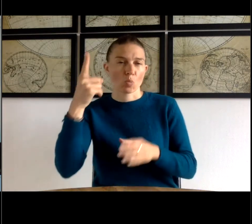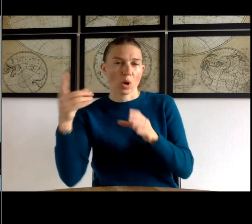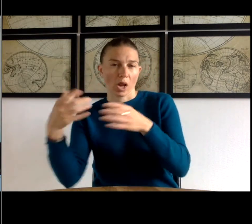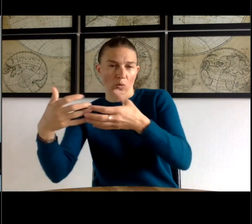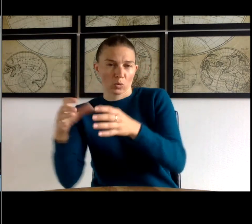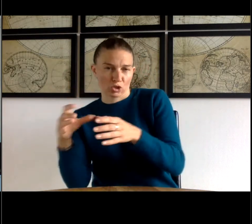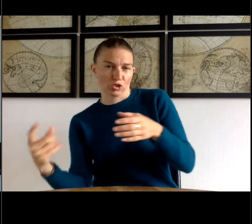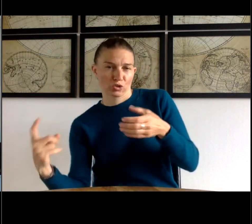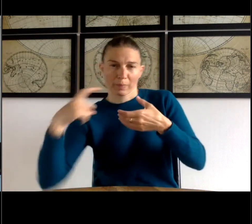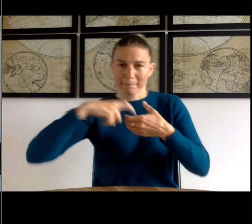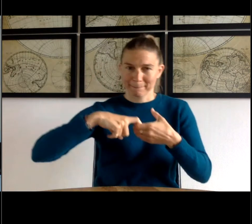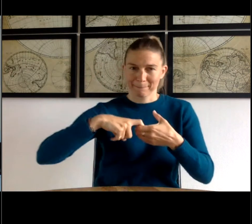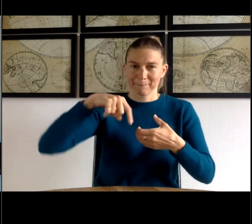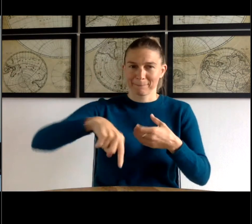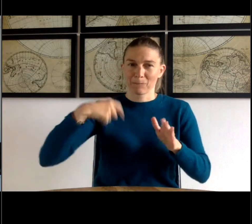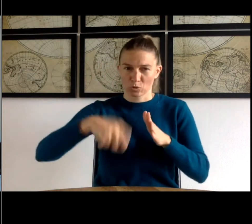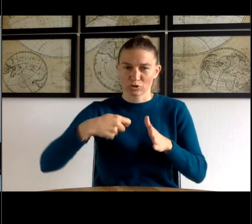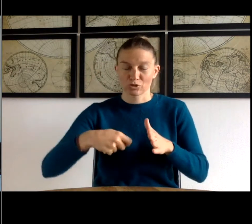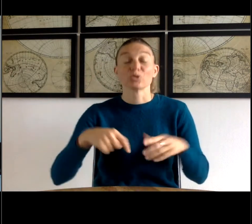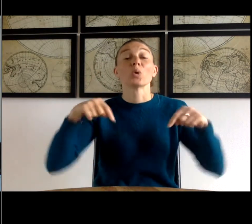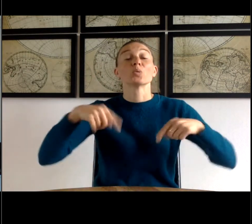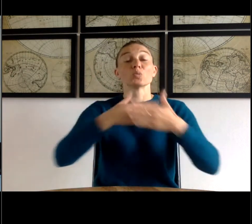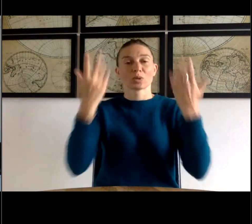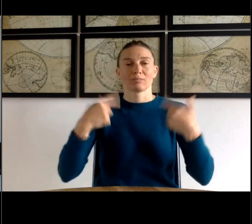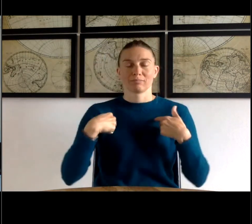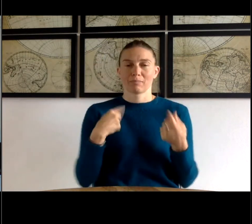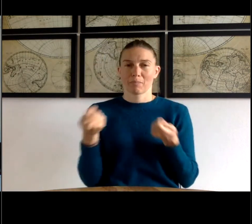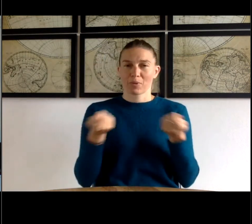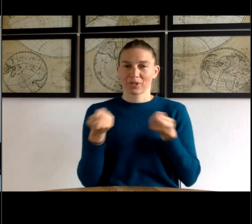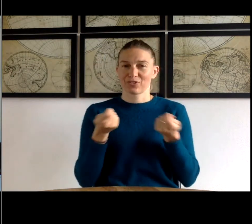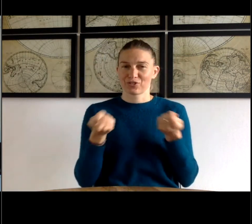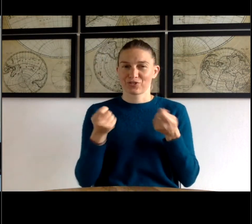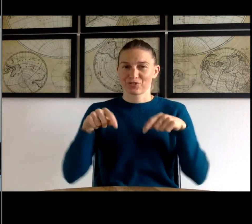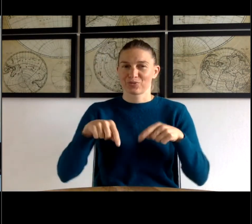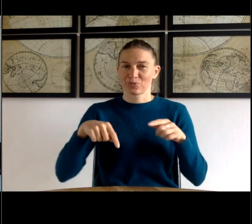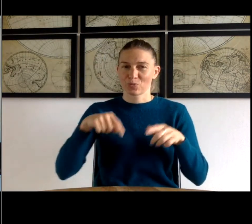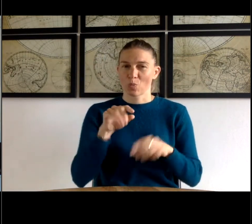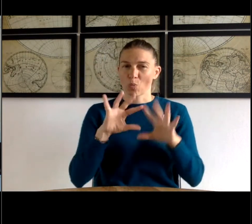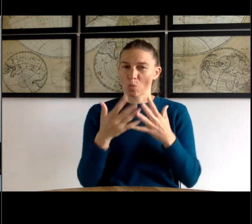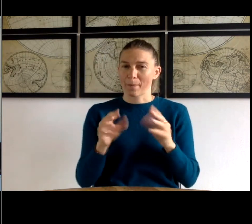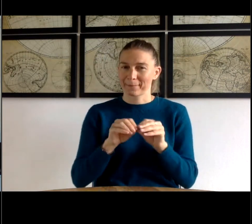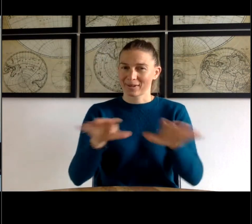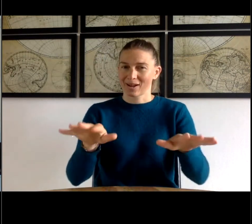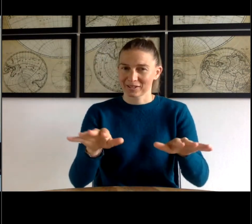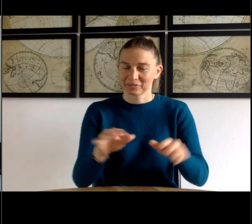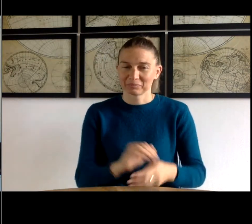and I'll be the moderator of the webinar today. In addition there's...